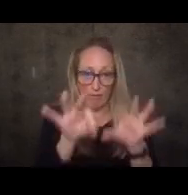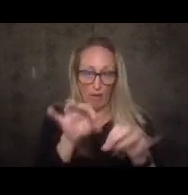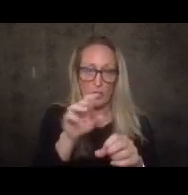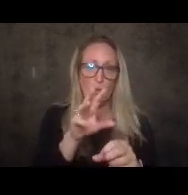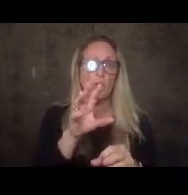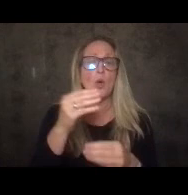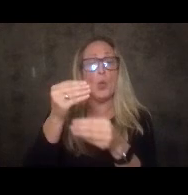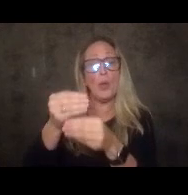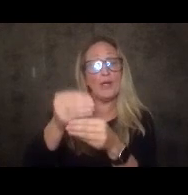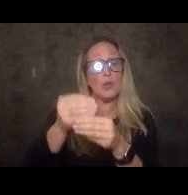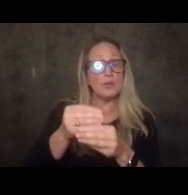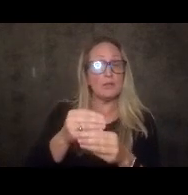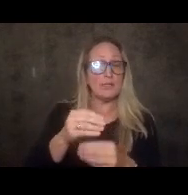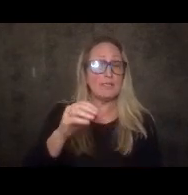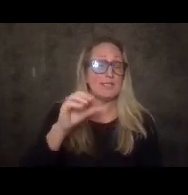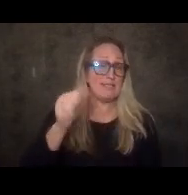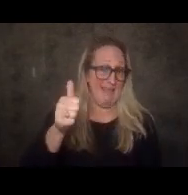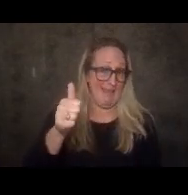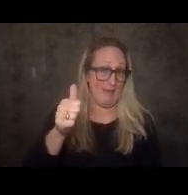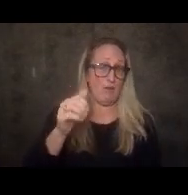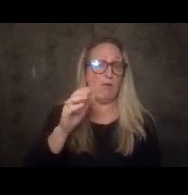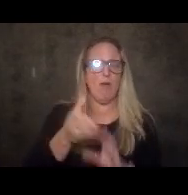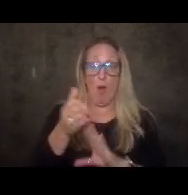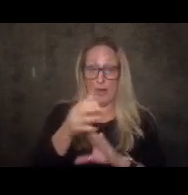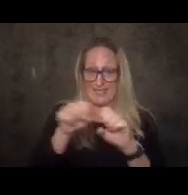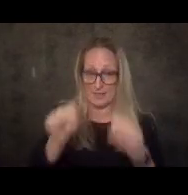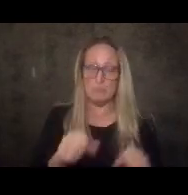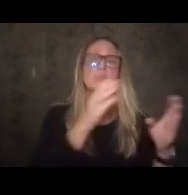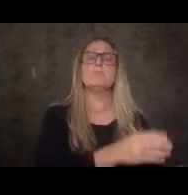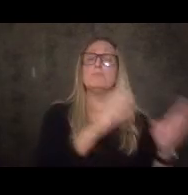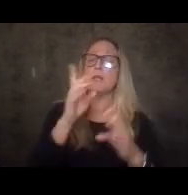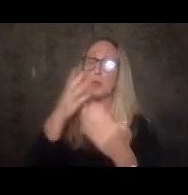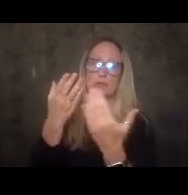the Windows Ten operating system. Then we'll go over accessibility and Microsoft